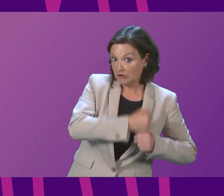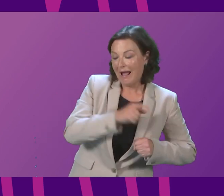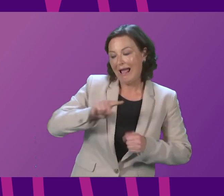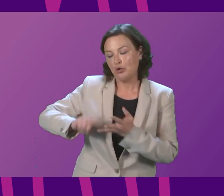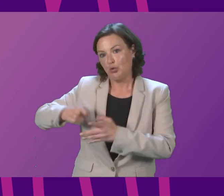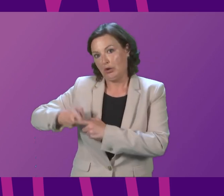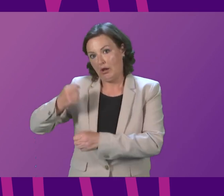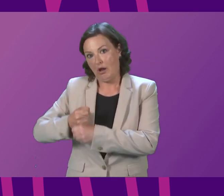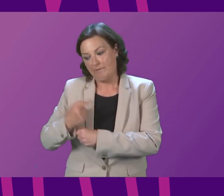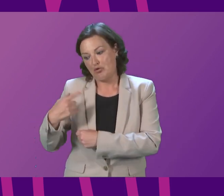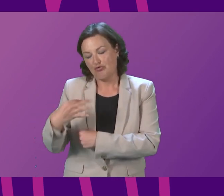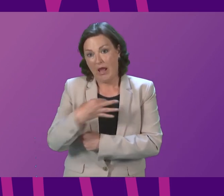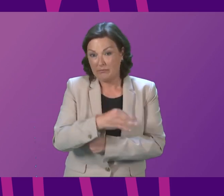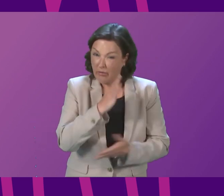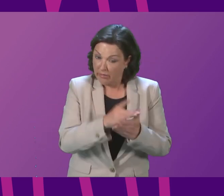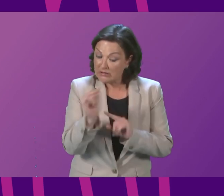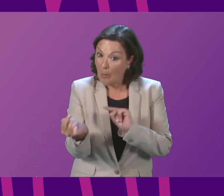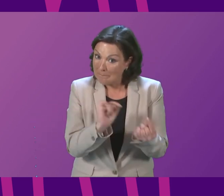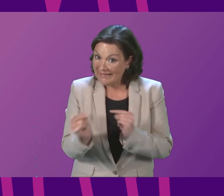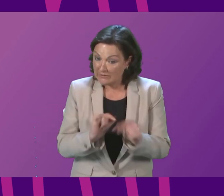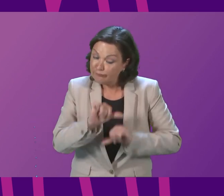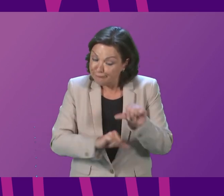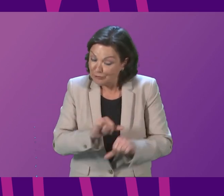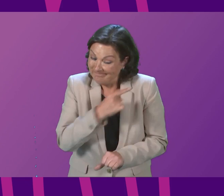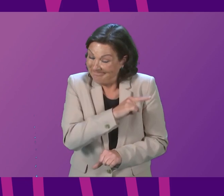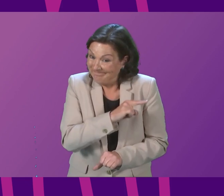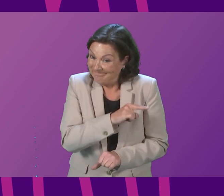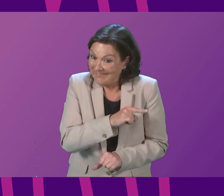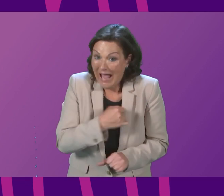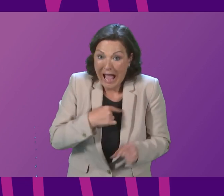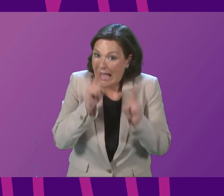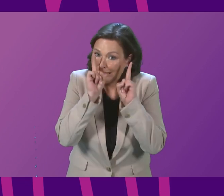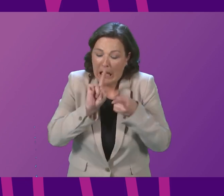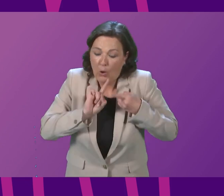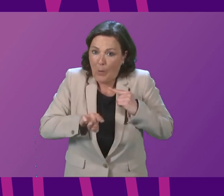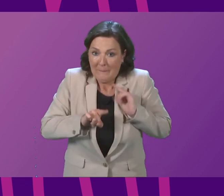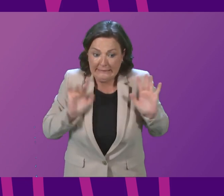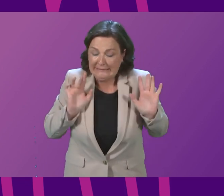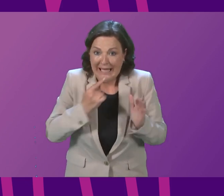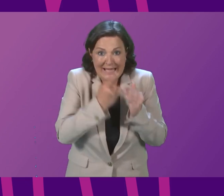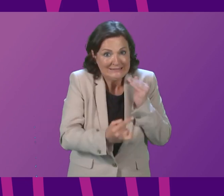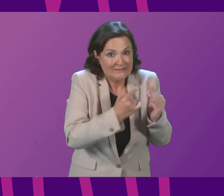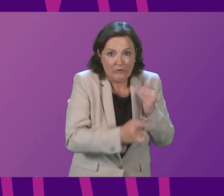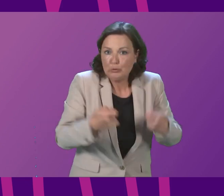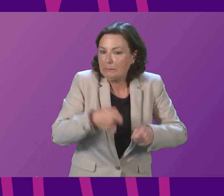As it is a competitive process, I cannot comment on individual bids at this stage, as Jackie